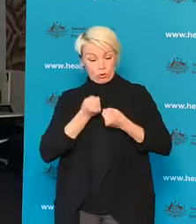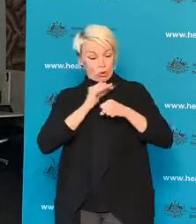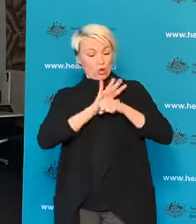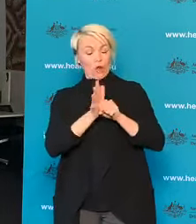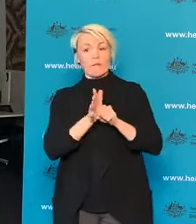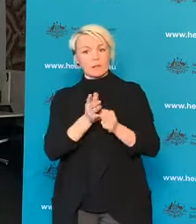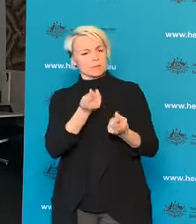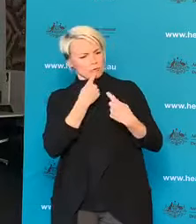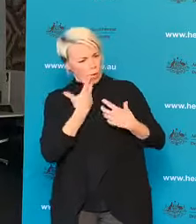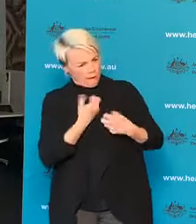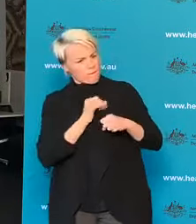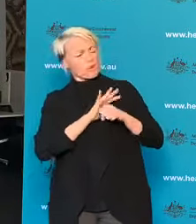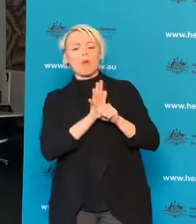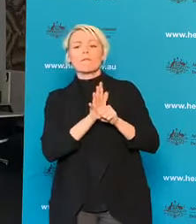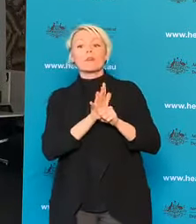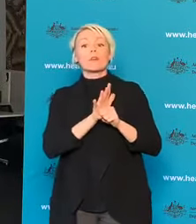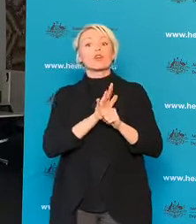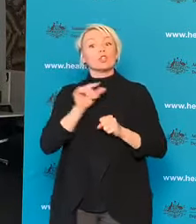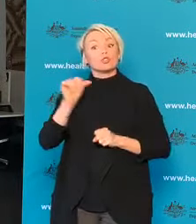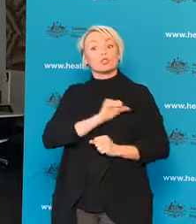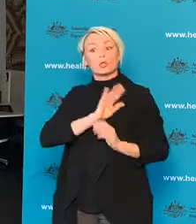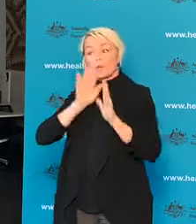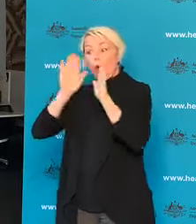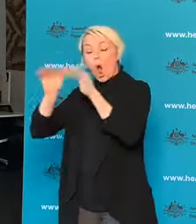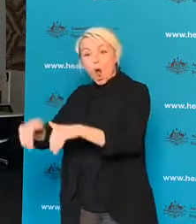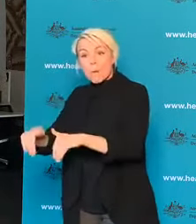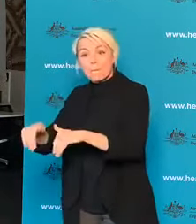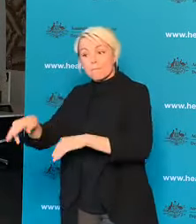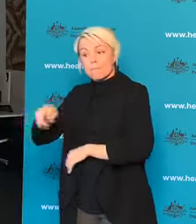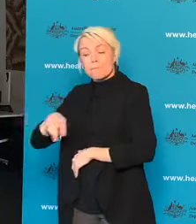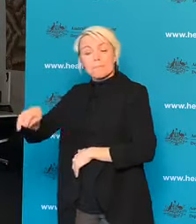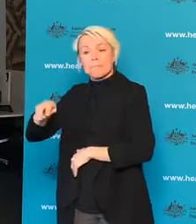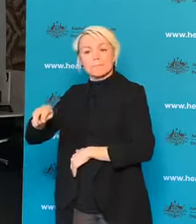homes have not been at home when health personnel have come around